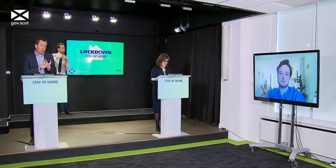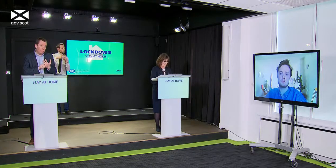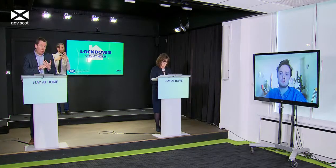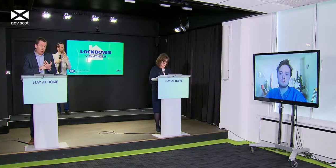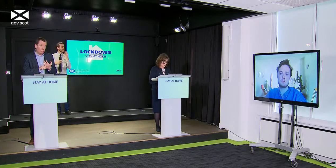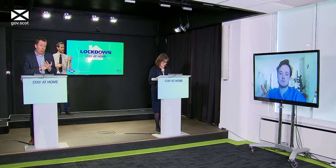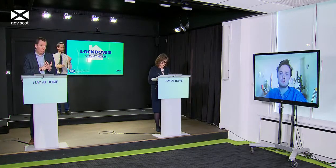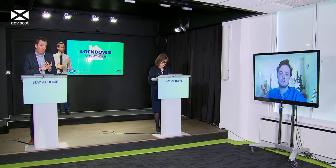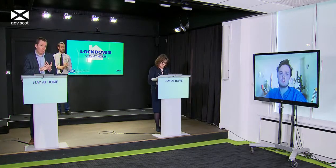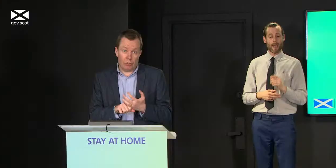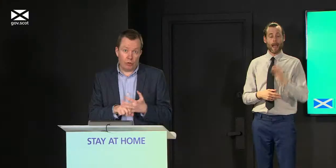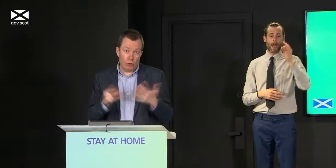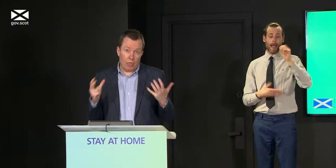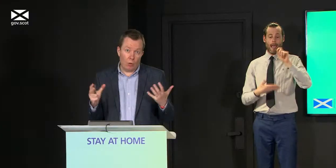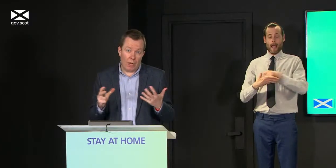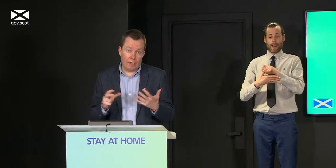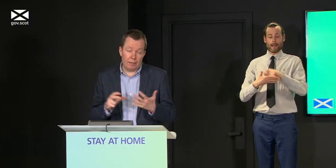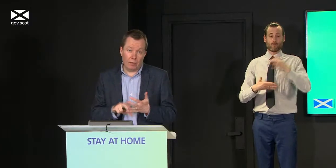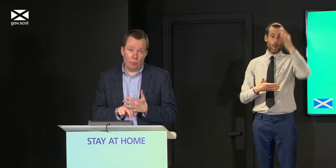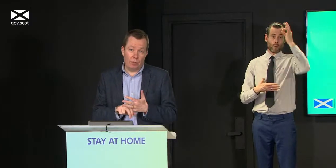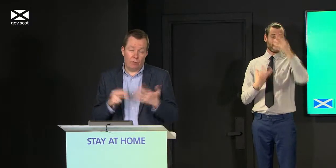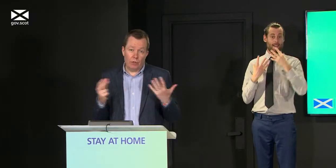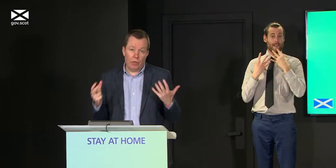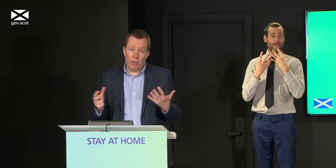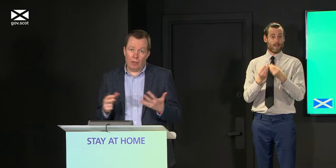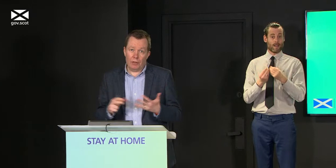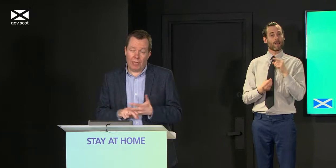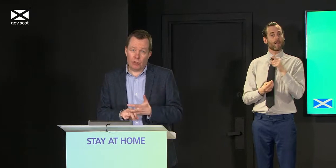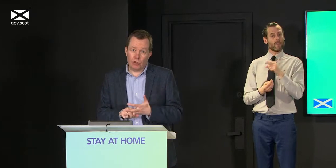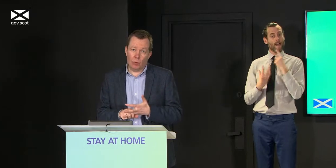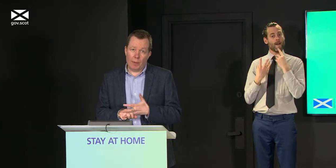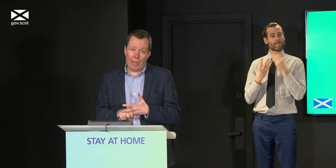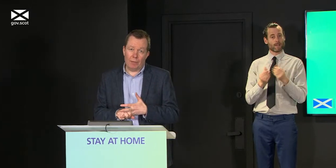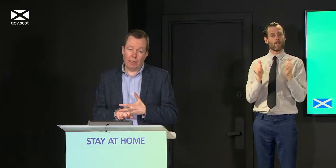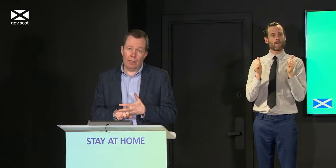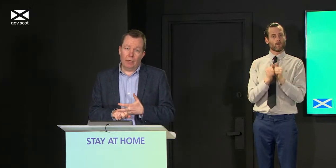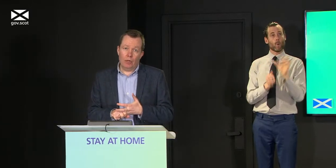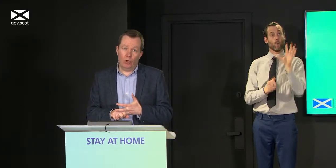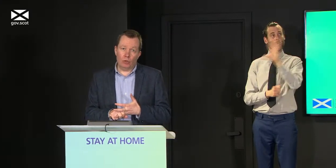advice is really good that's uk wide that will be for other elections that will be happening not